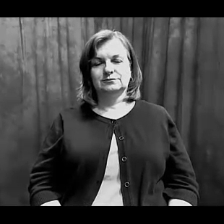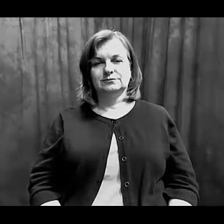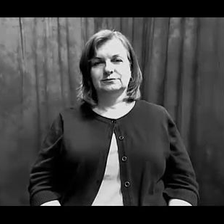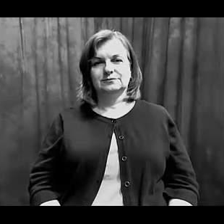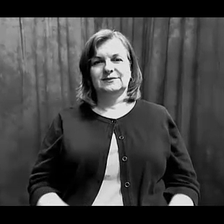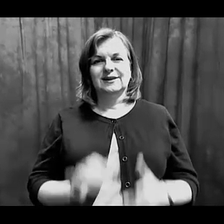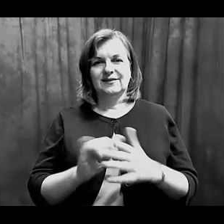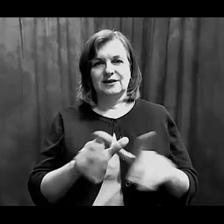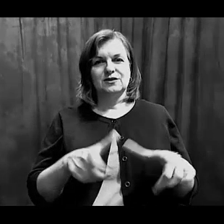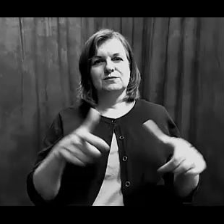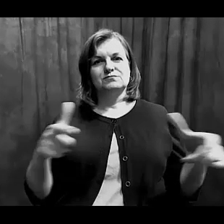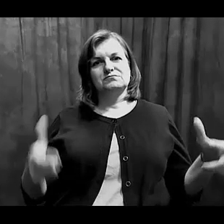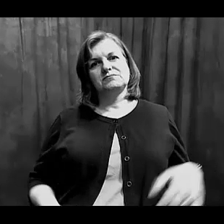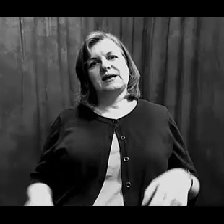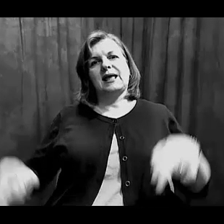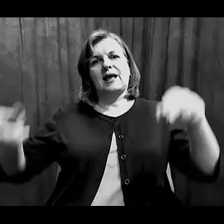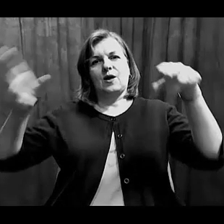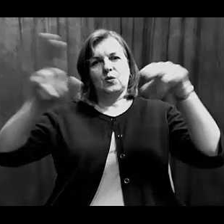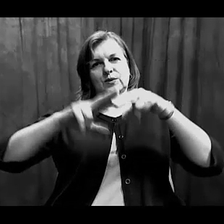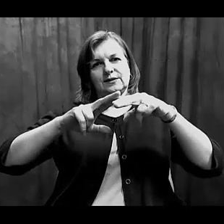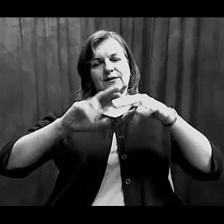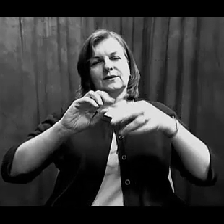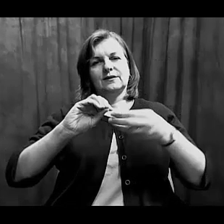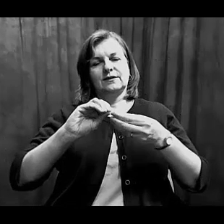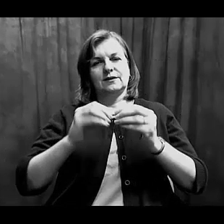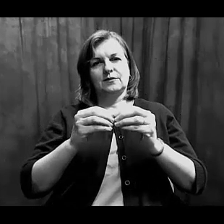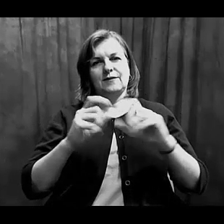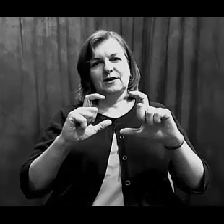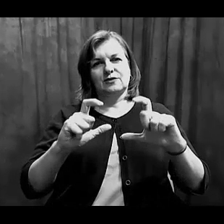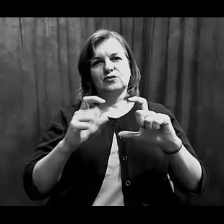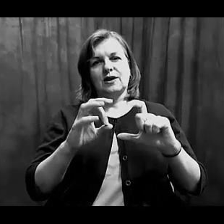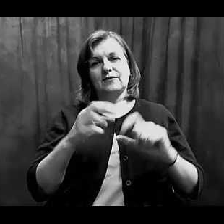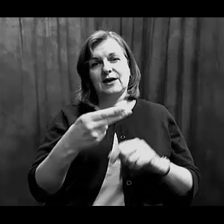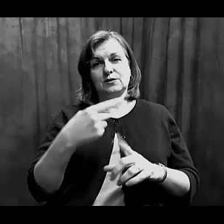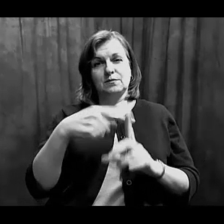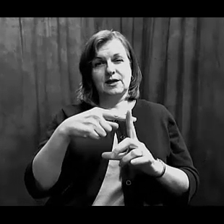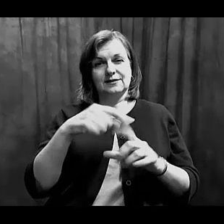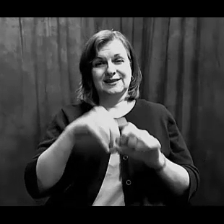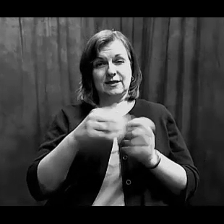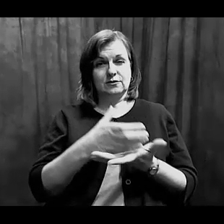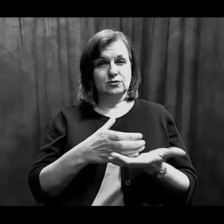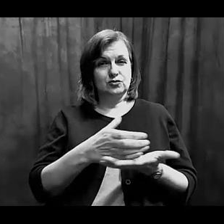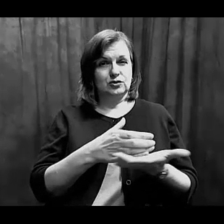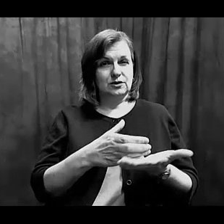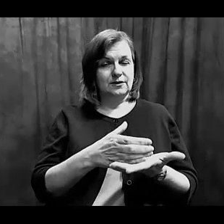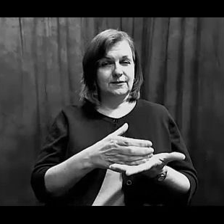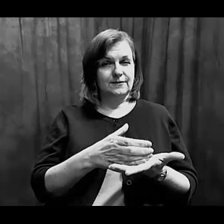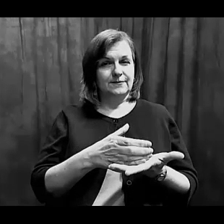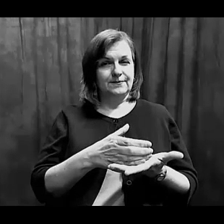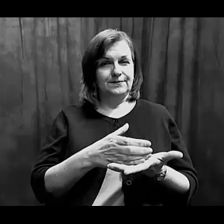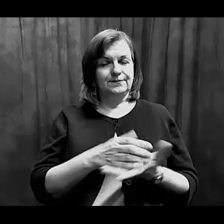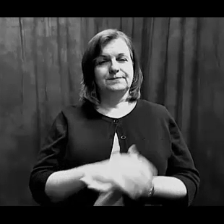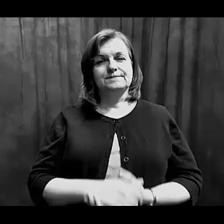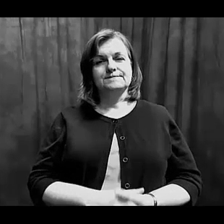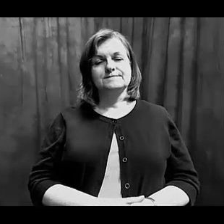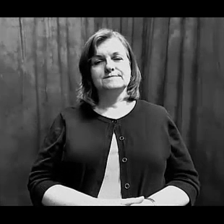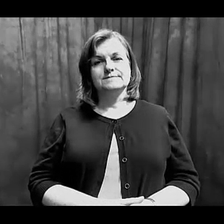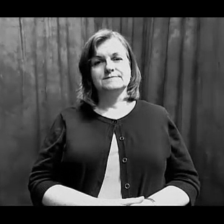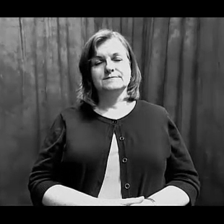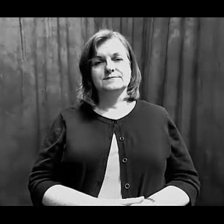WOW! those are huge increases in the number of H+ or protons in solution